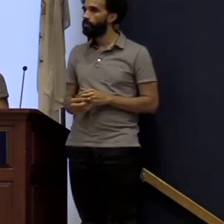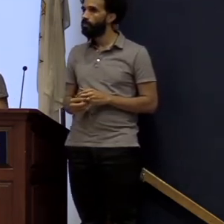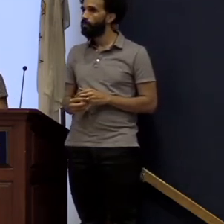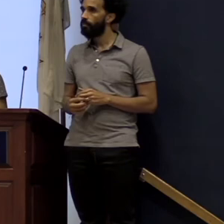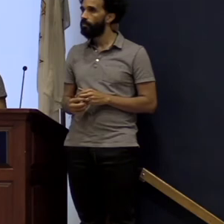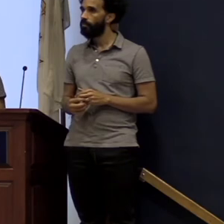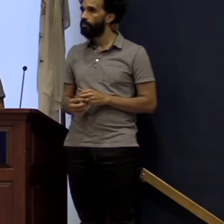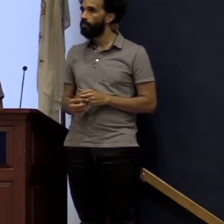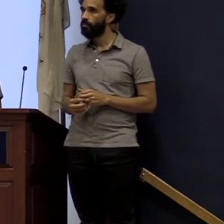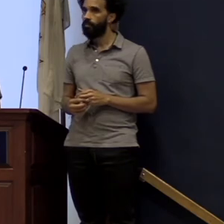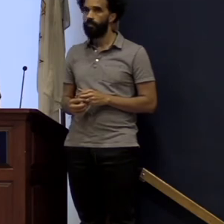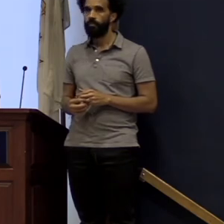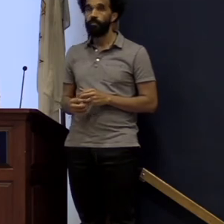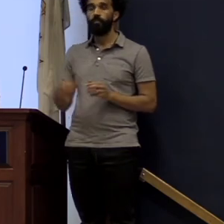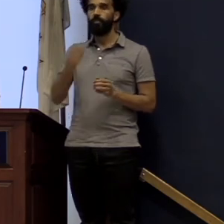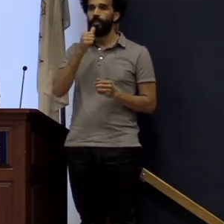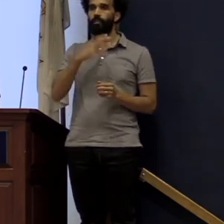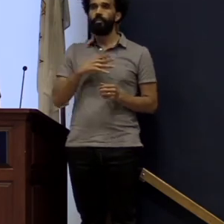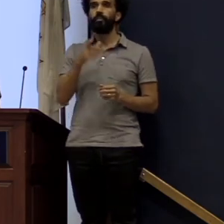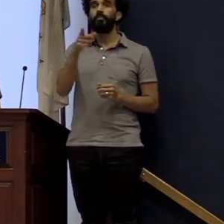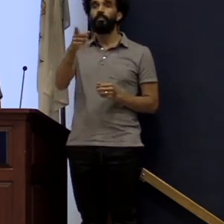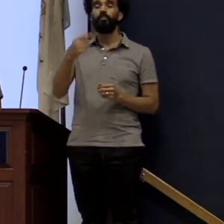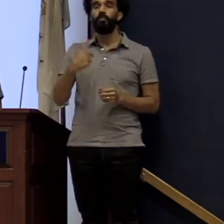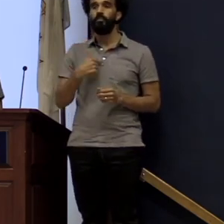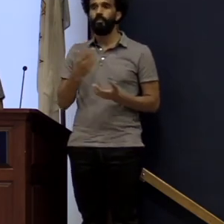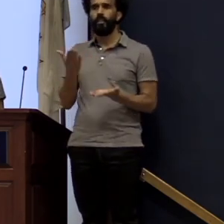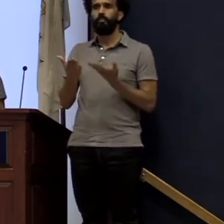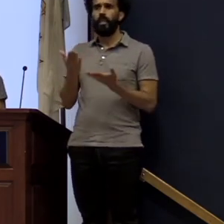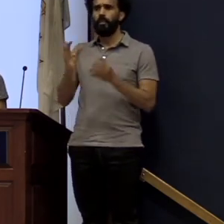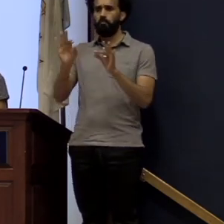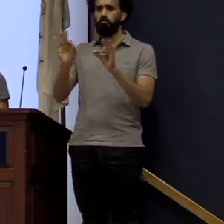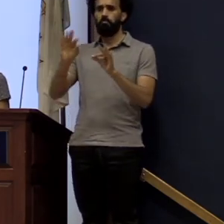This may be a small question but in terms of you mentioned